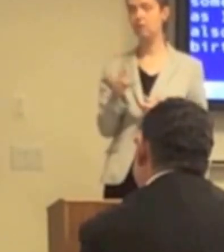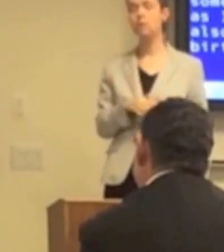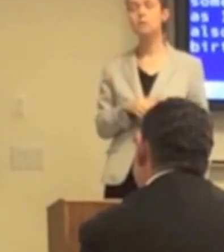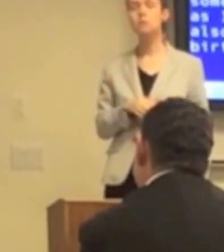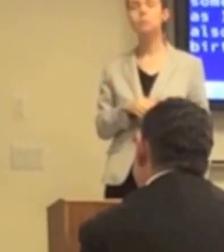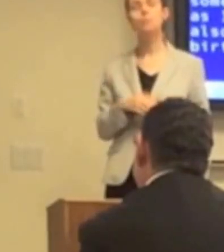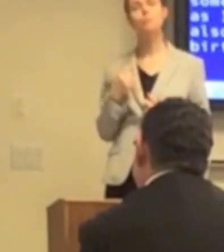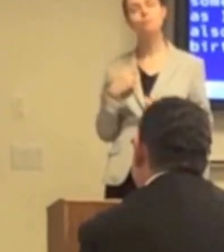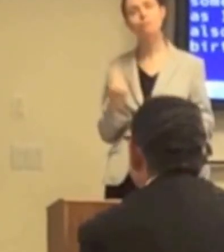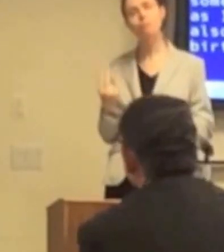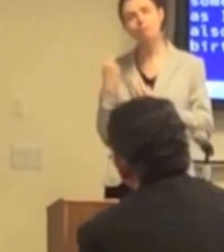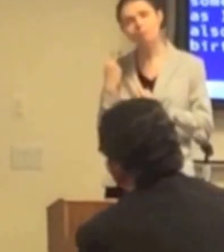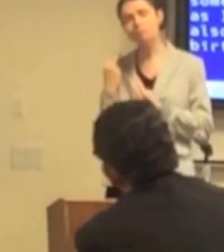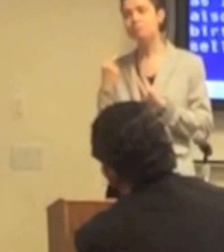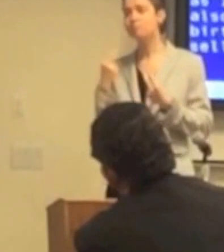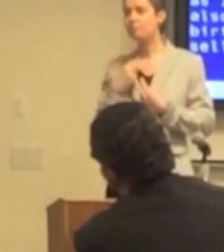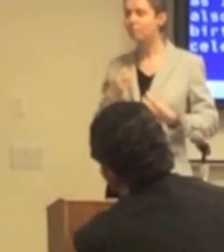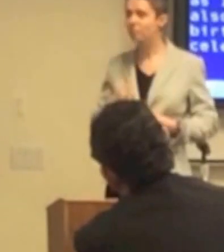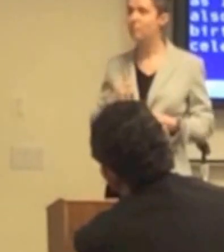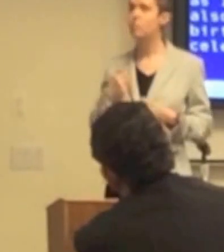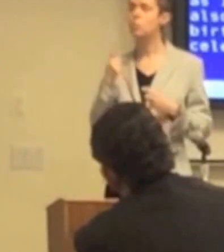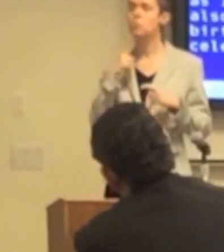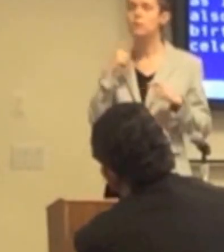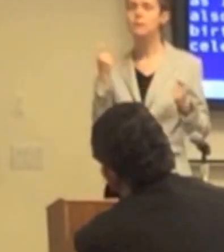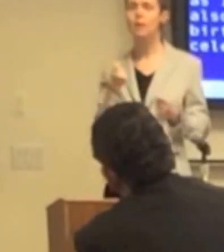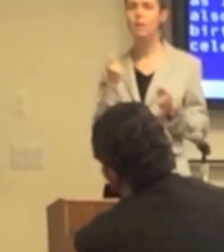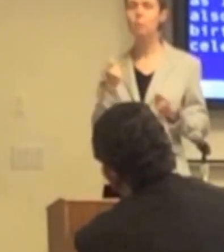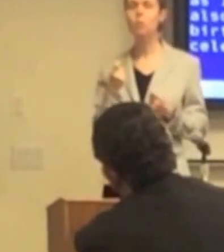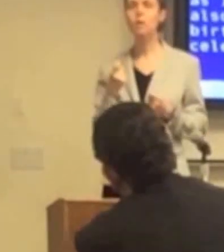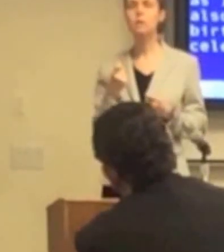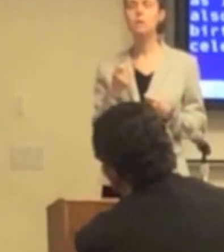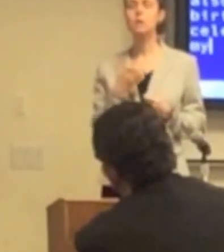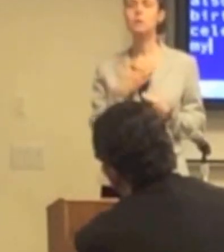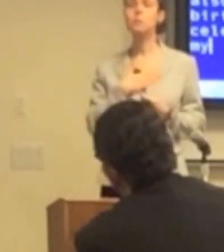As I reflect, I celebrate the completion of my bachelor's from NYU,